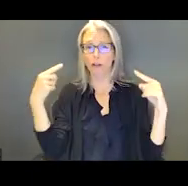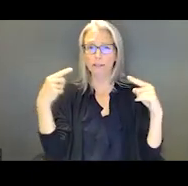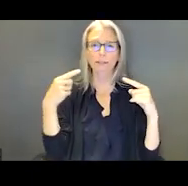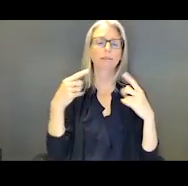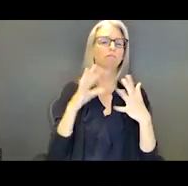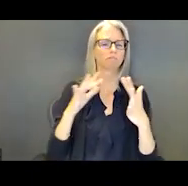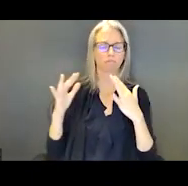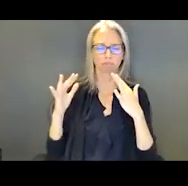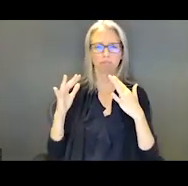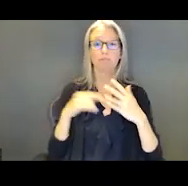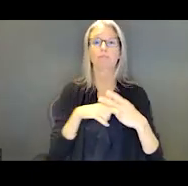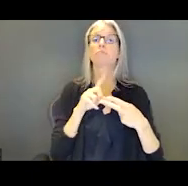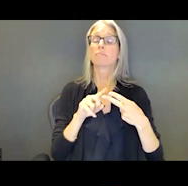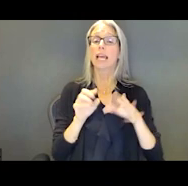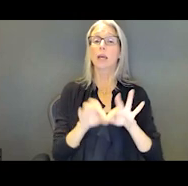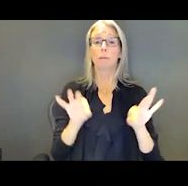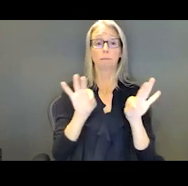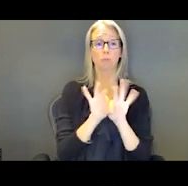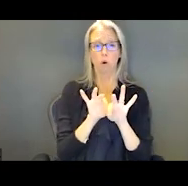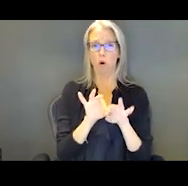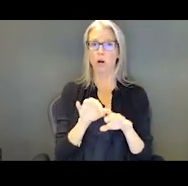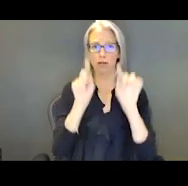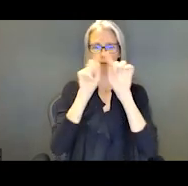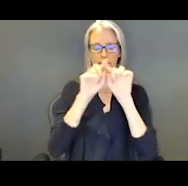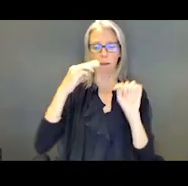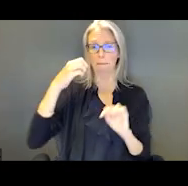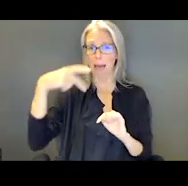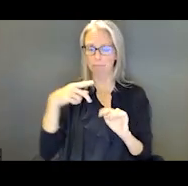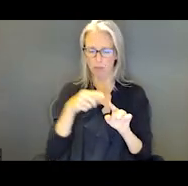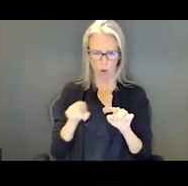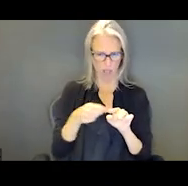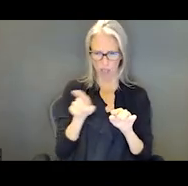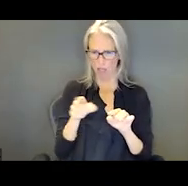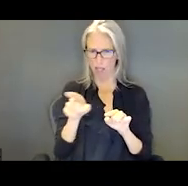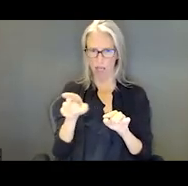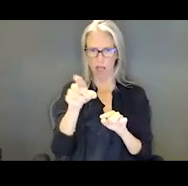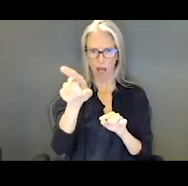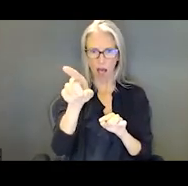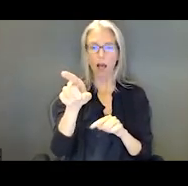signage with arrows and a brief description of what might be found down that trail.